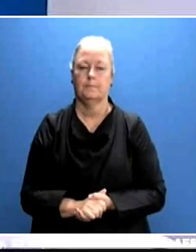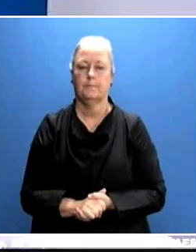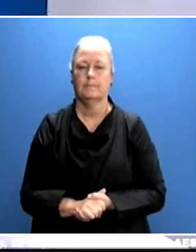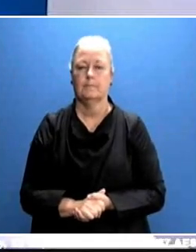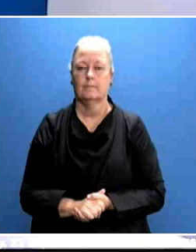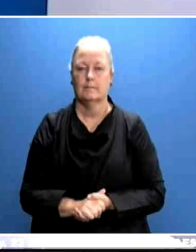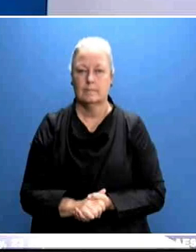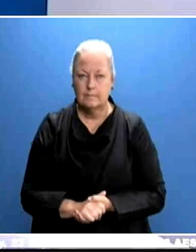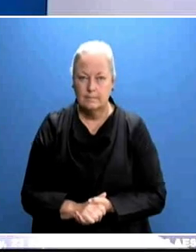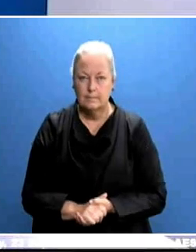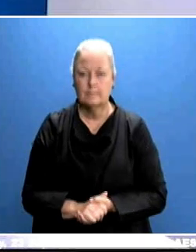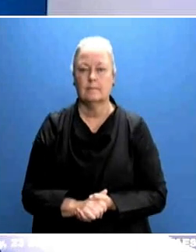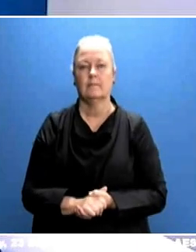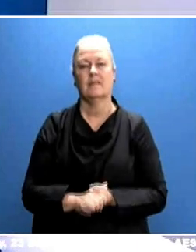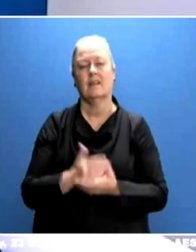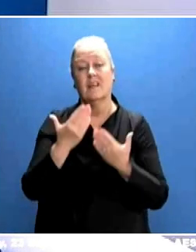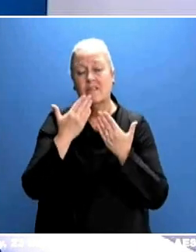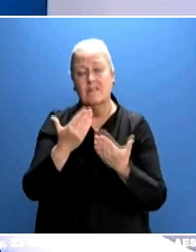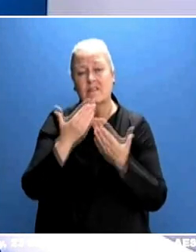Thank you very much for your evidence, Dr Thompson.